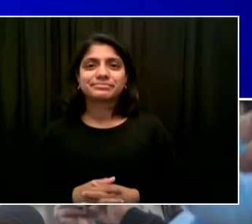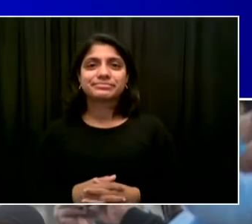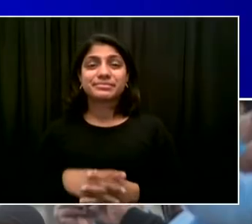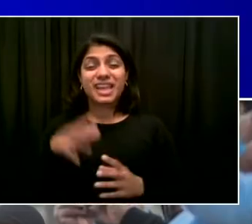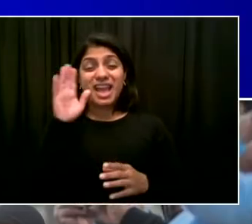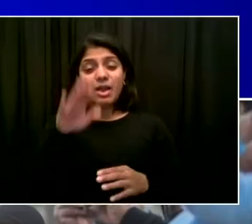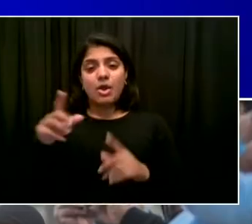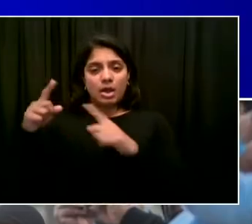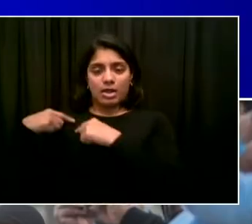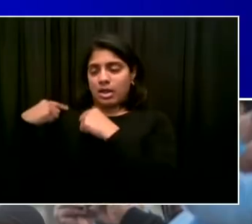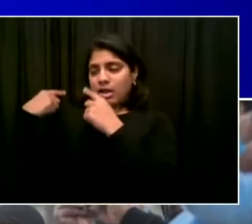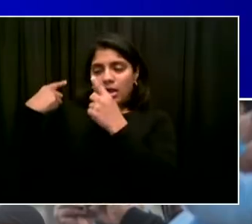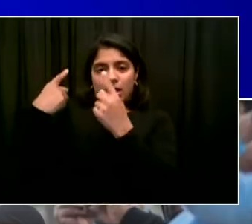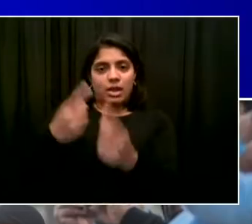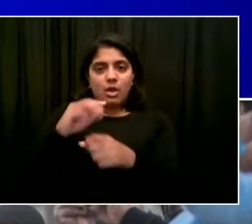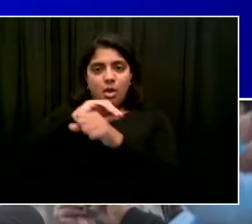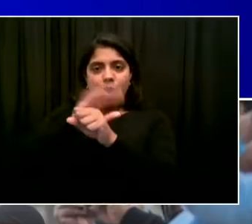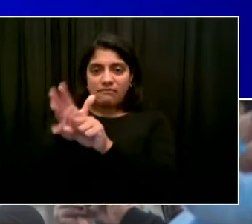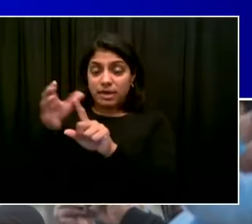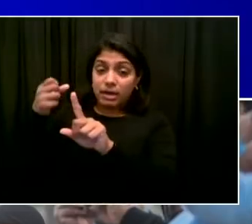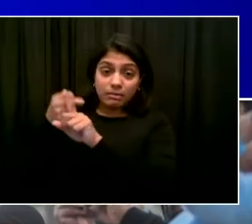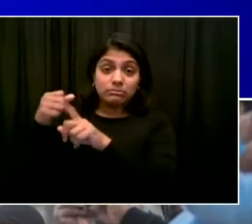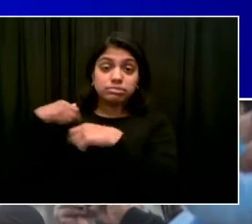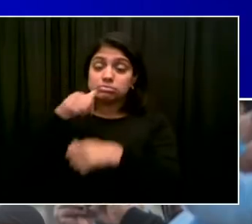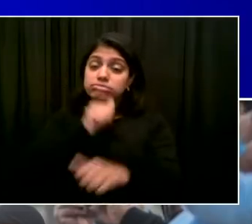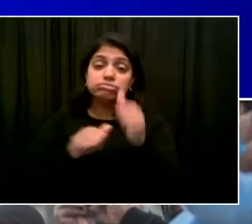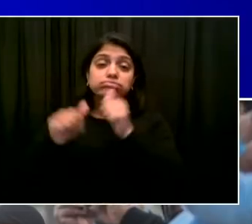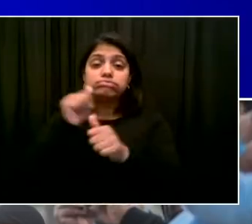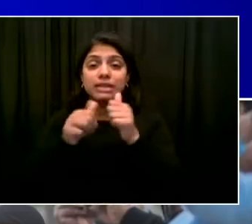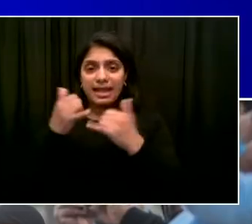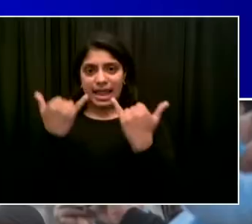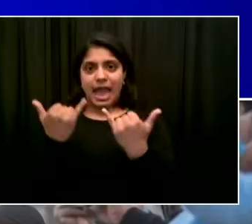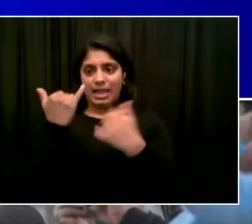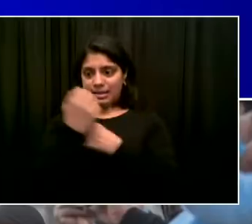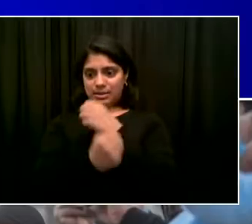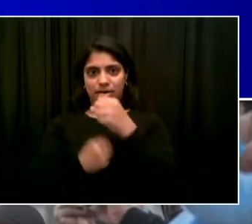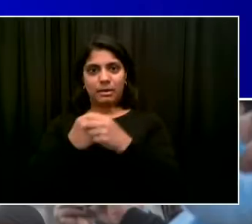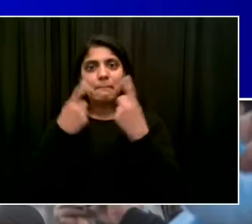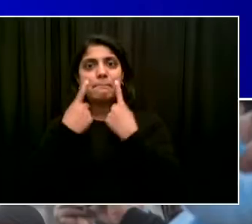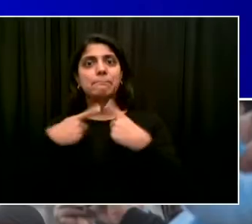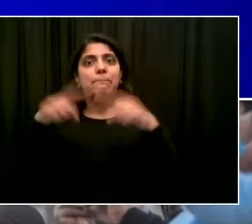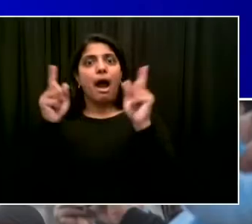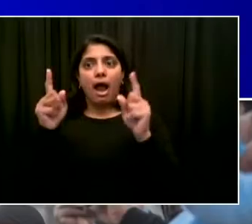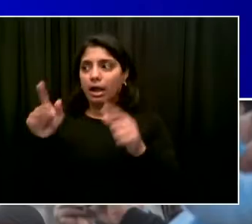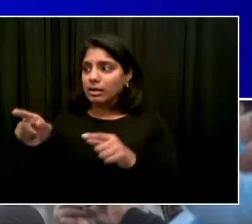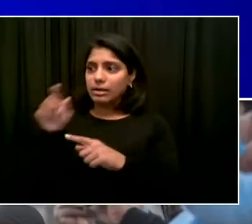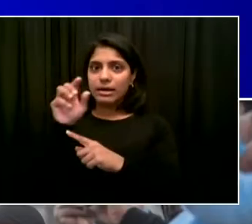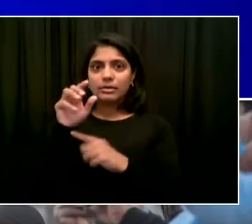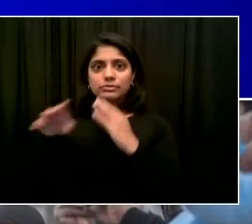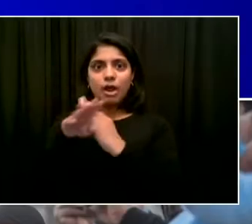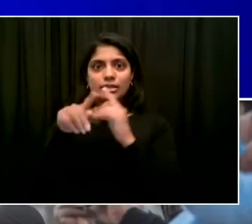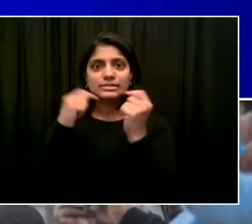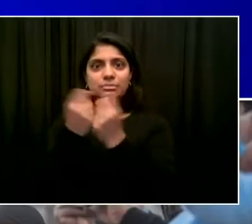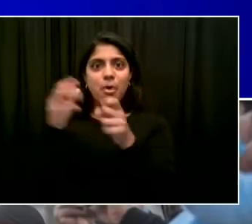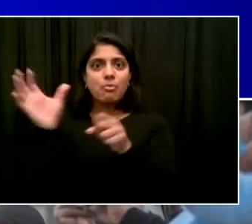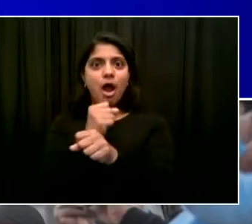MOMENT AT THE TELL YOU AFTER EVERYTHING WE AND THROUGH AND MEANT SOMETHNGI ESPECIALLY IMPORTANT BECAUSE THIS TEAM , NYAONWHE O